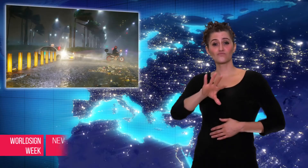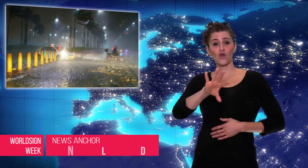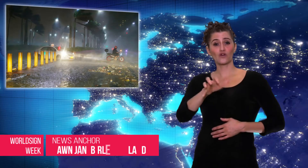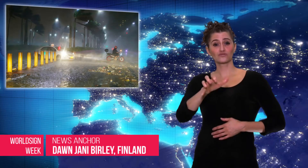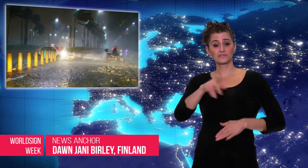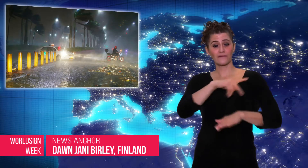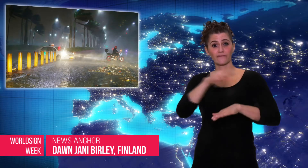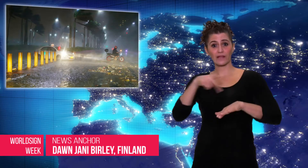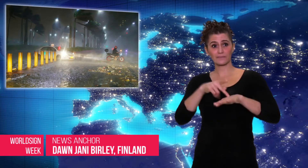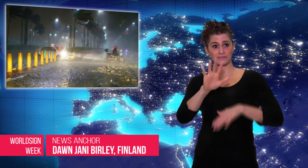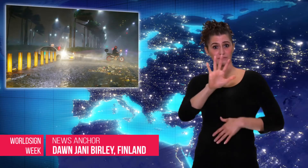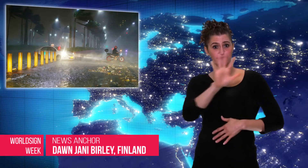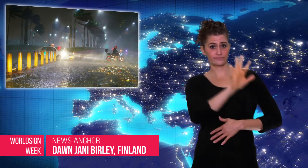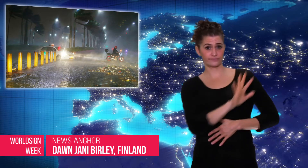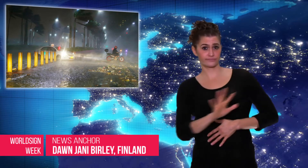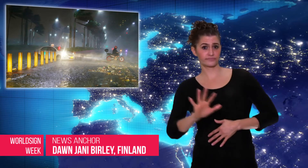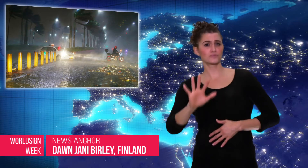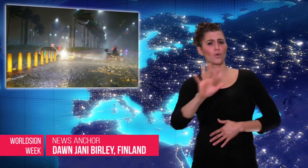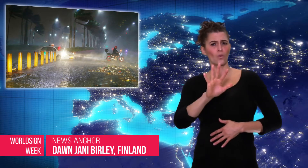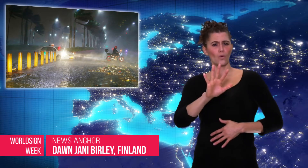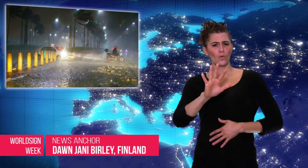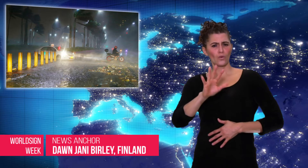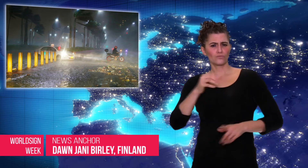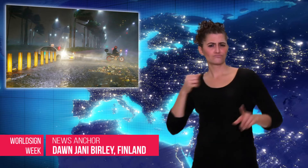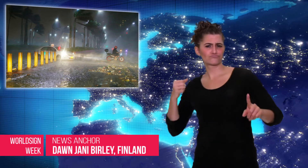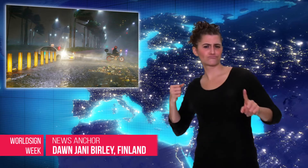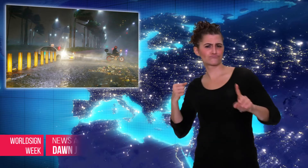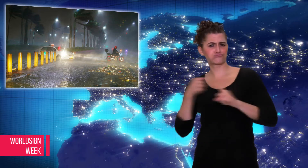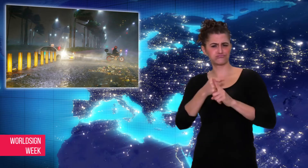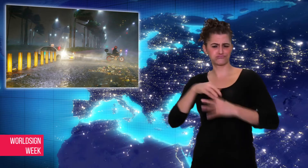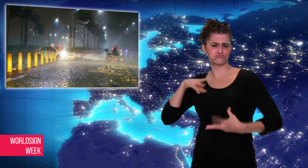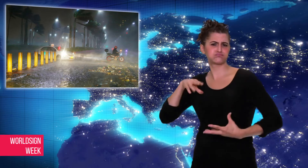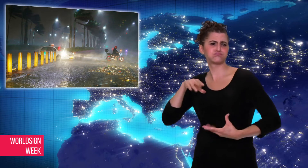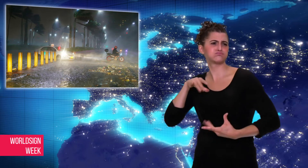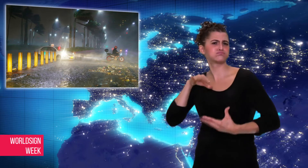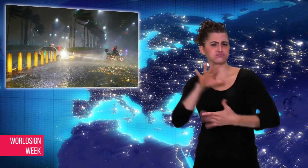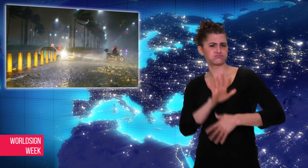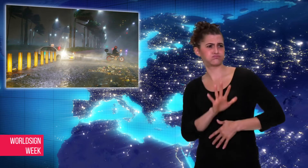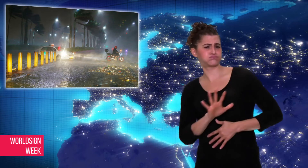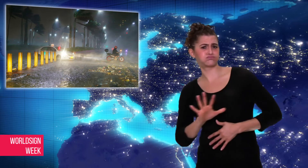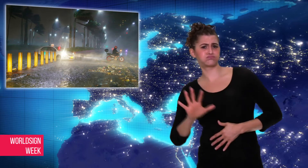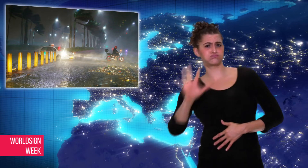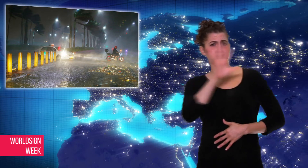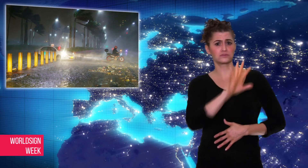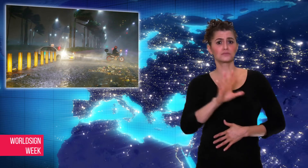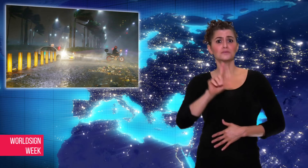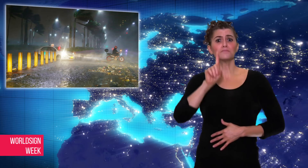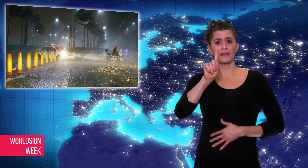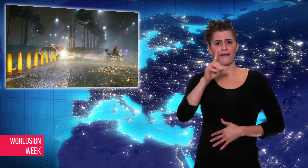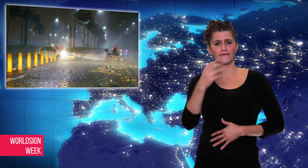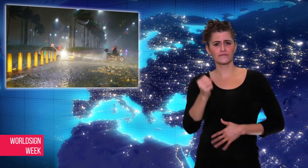The town of Itogon in the province of